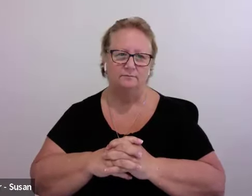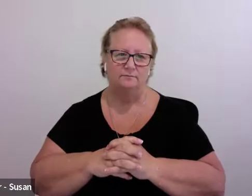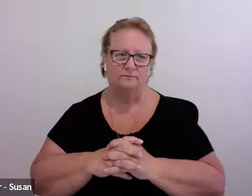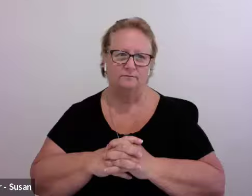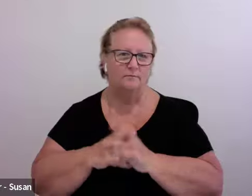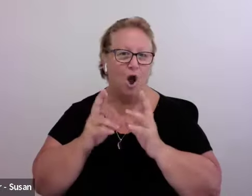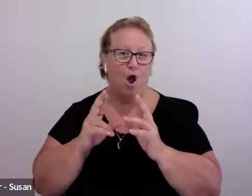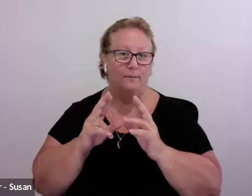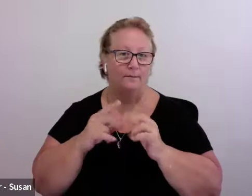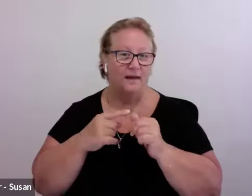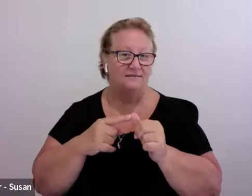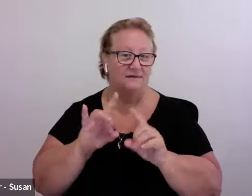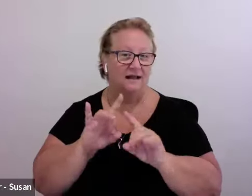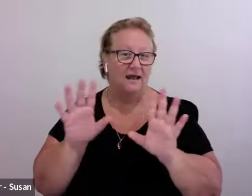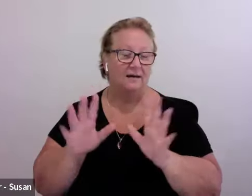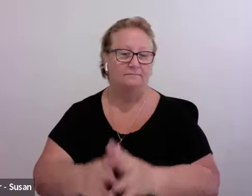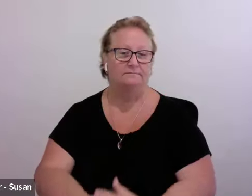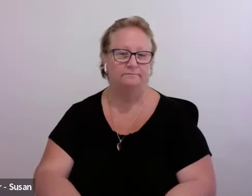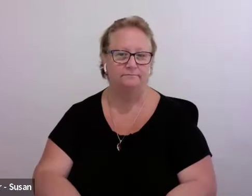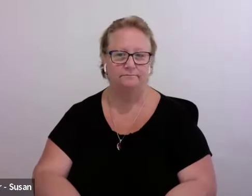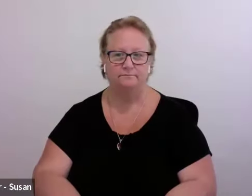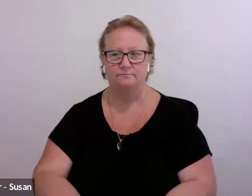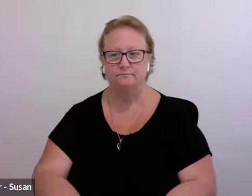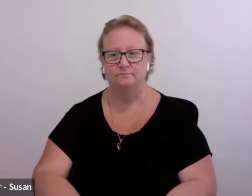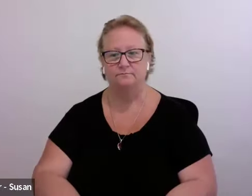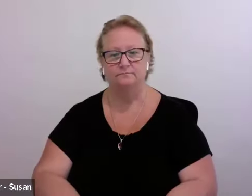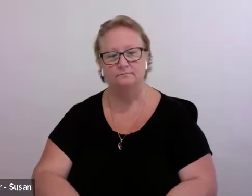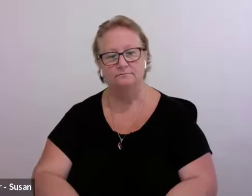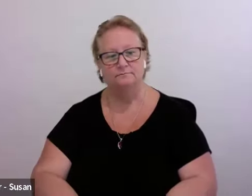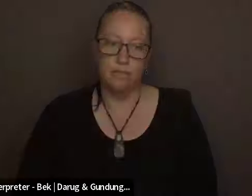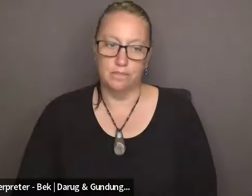or people with disability who your research is about not